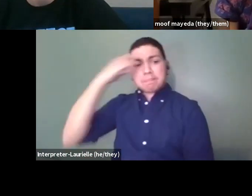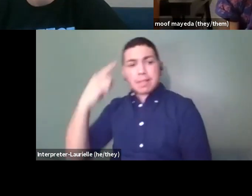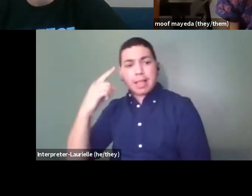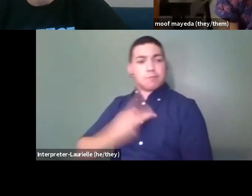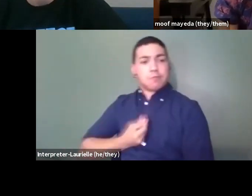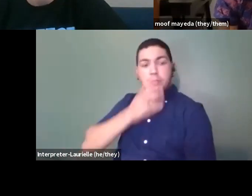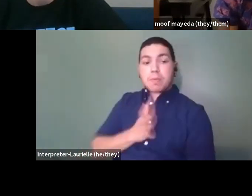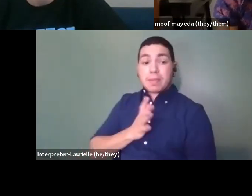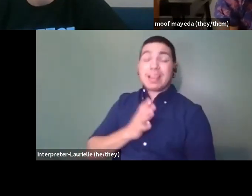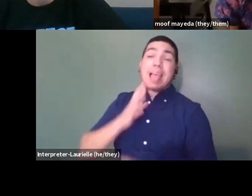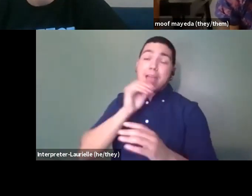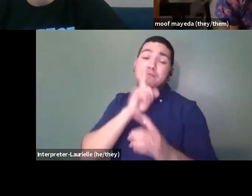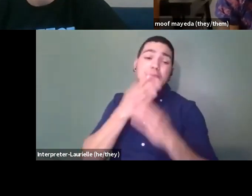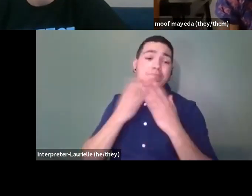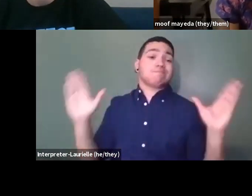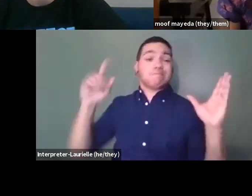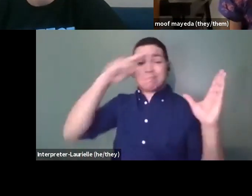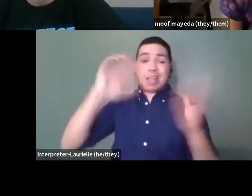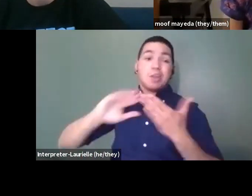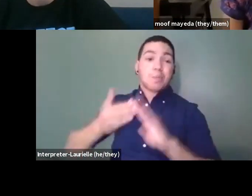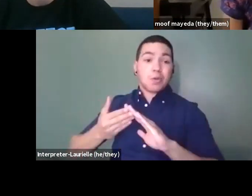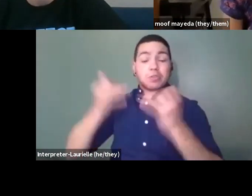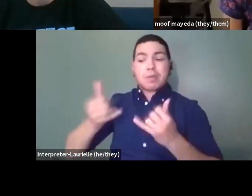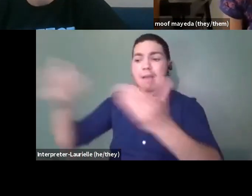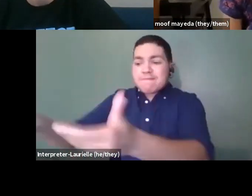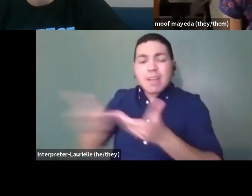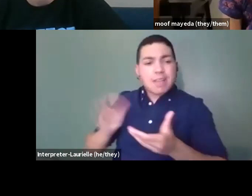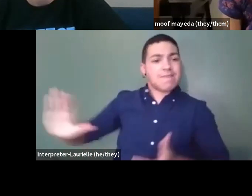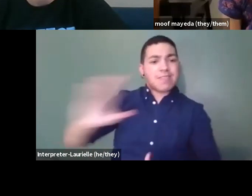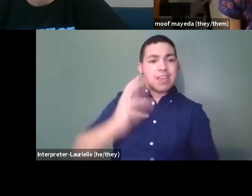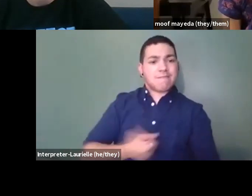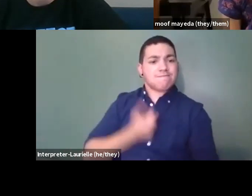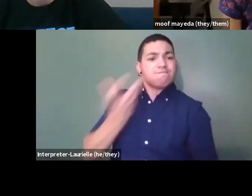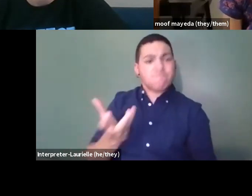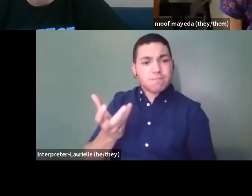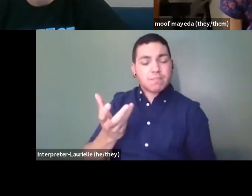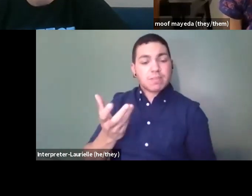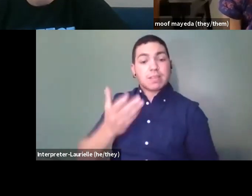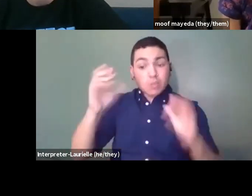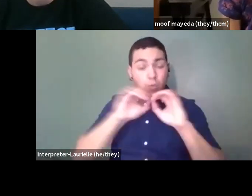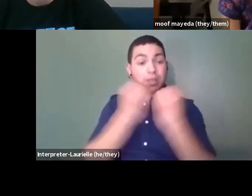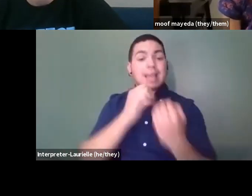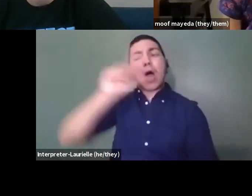help us see the rights that we have today. And not forget about those people.